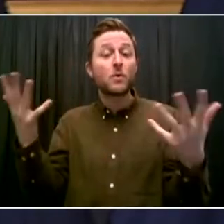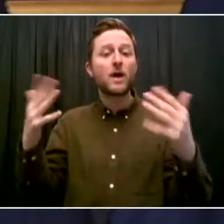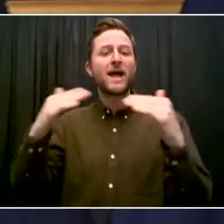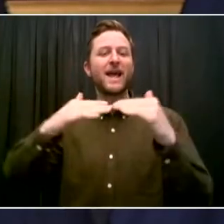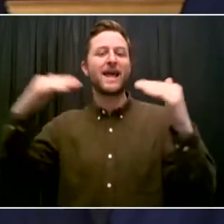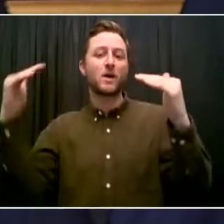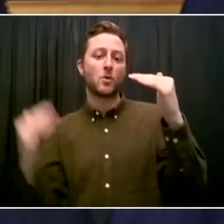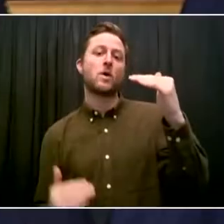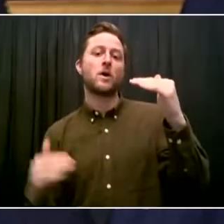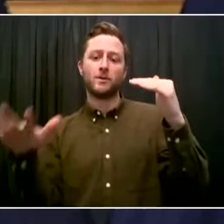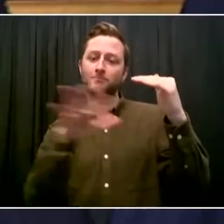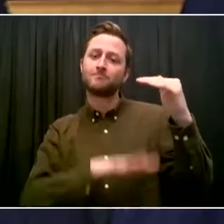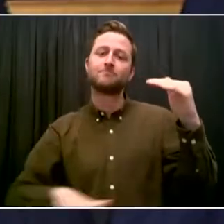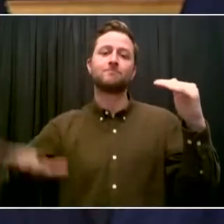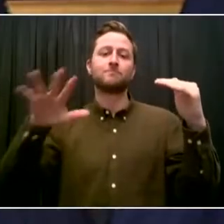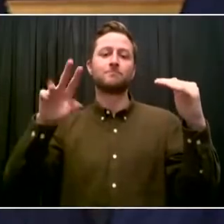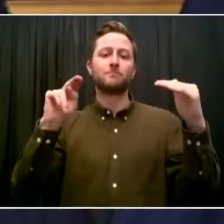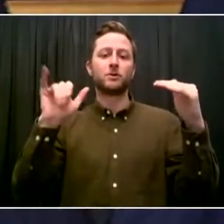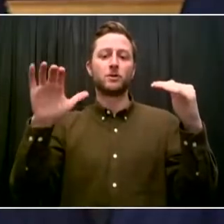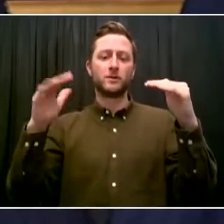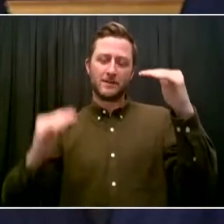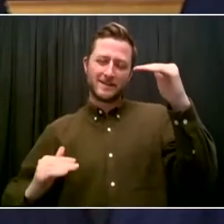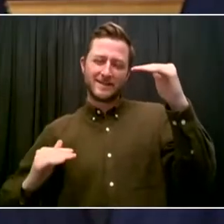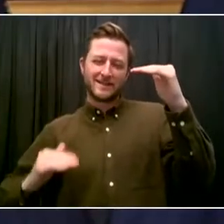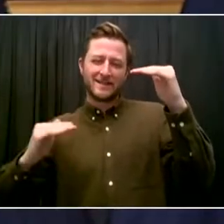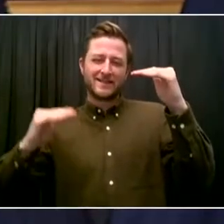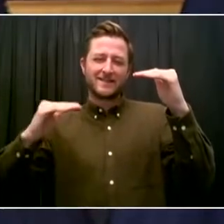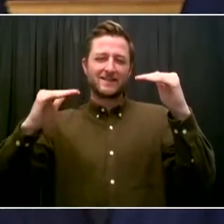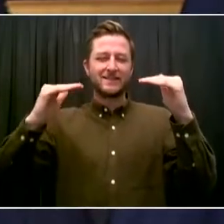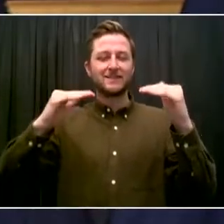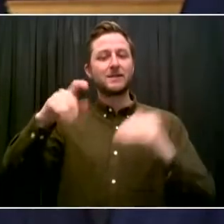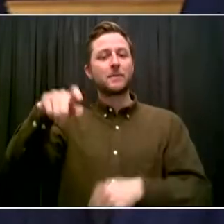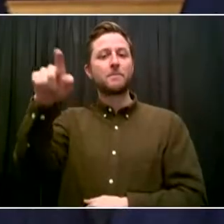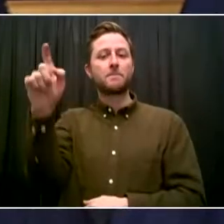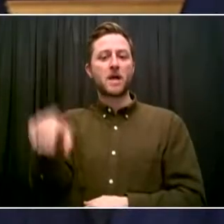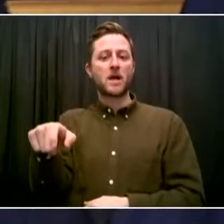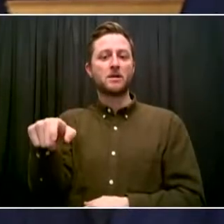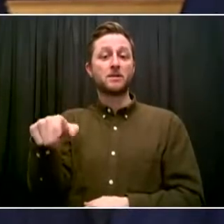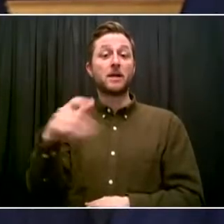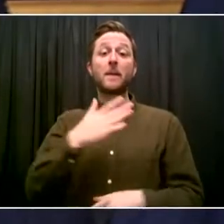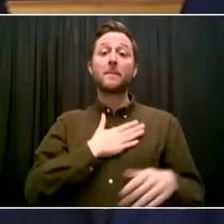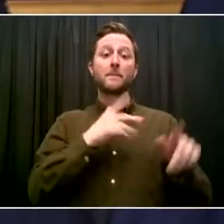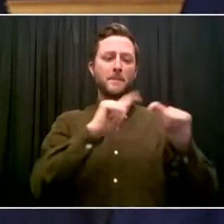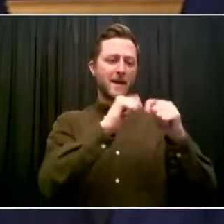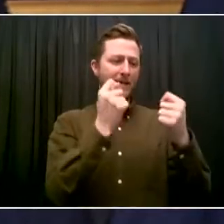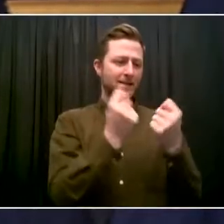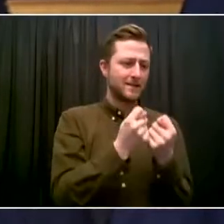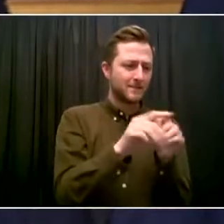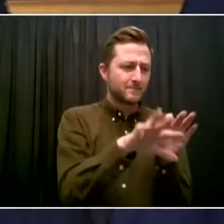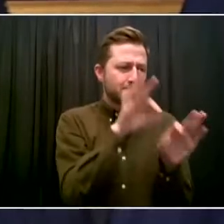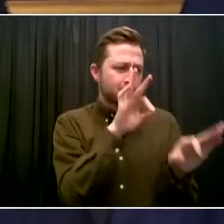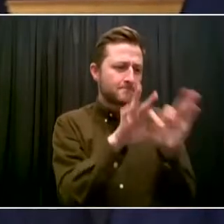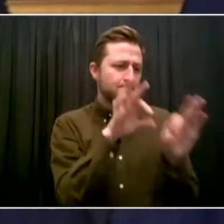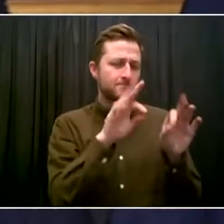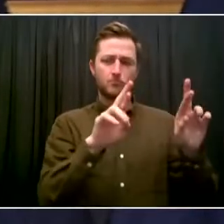IT PERSONIFIES WE HAVE SO MUCH WORK TO DO AS NEW YOERRKS TO BATTLIE NEUAQLITY IN OUR CITY.